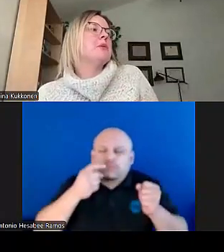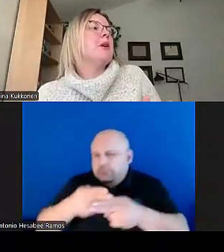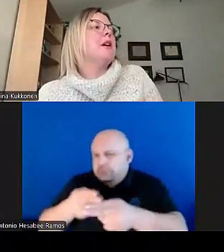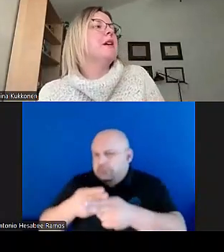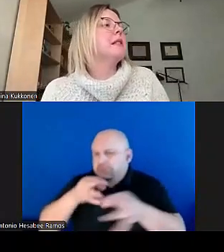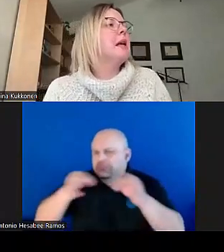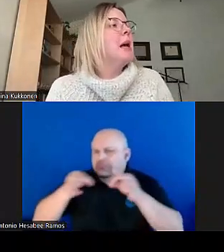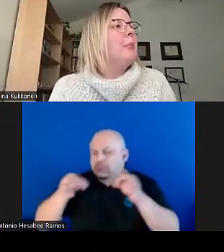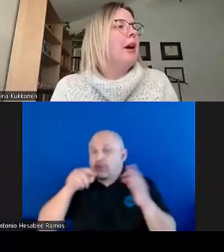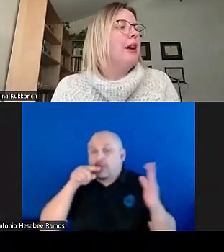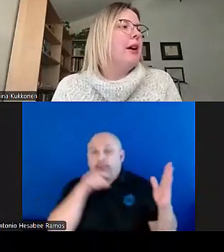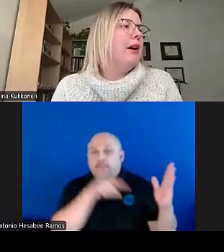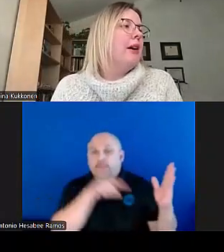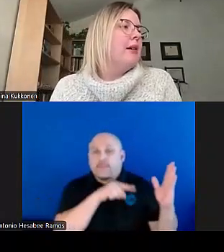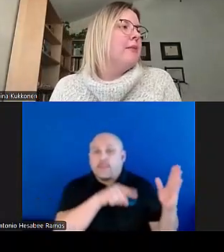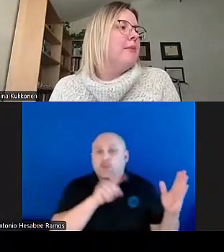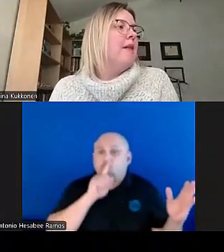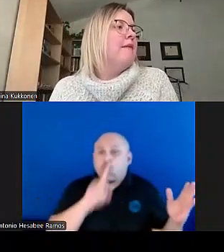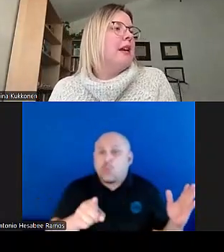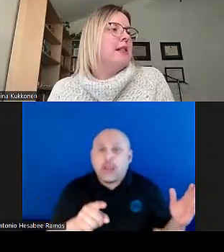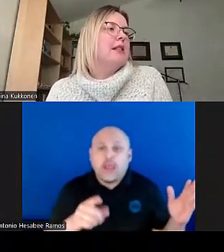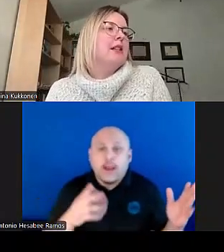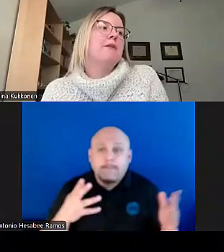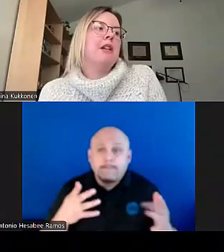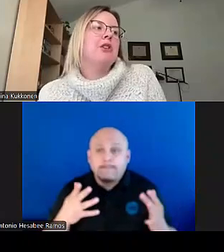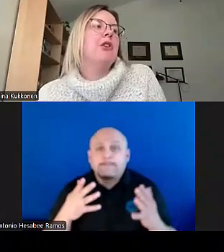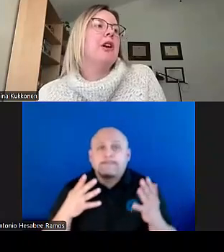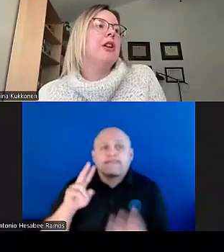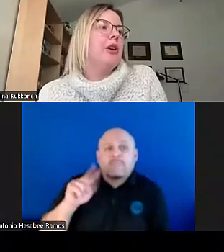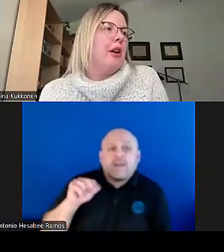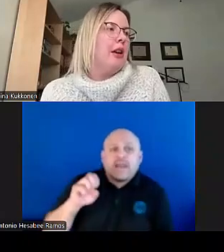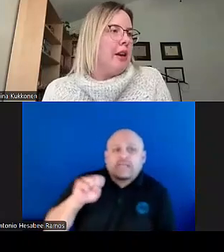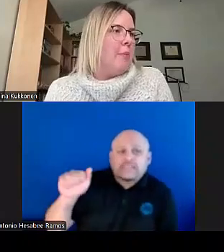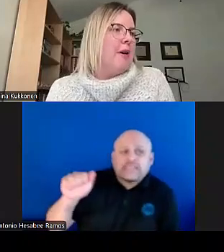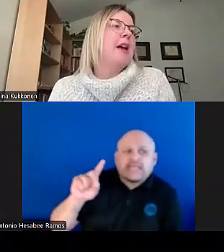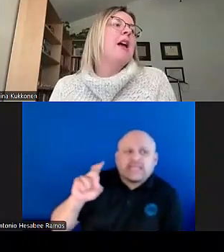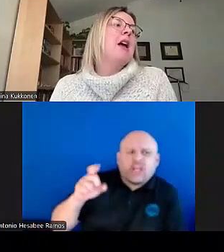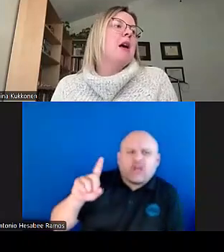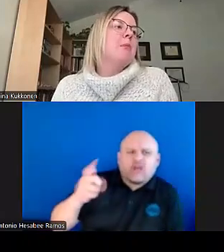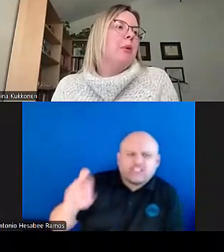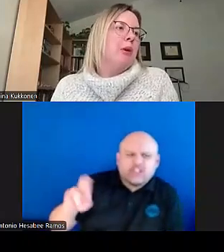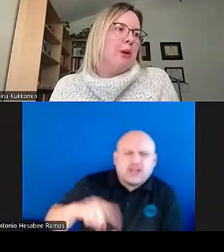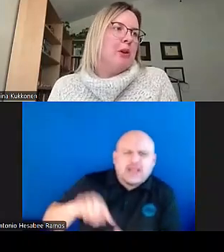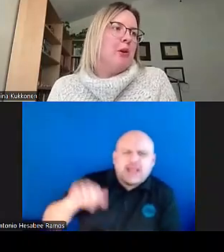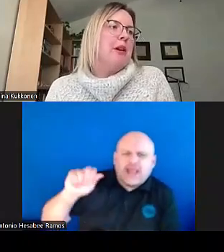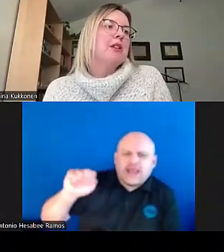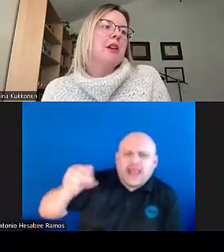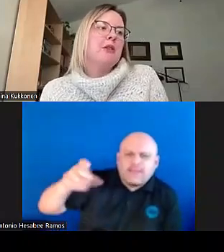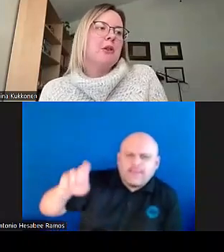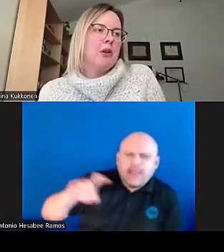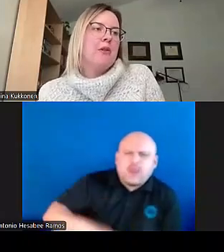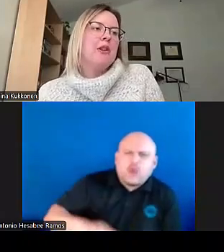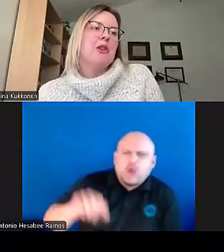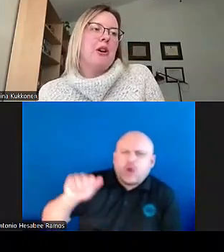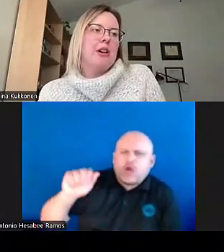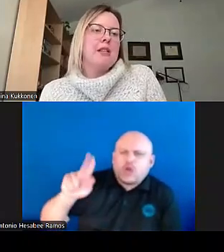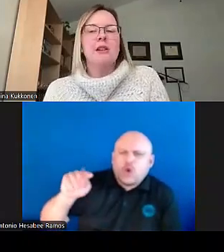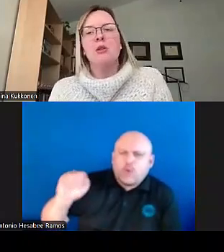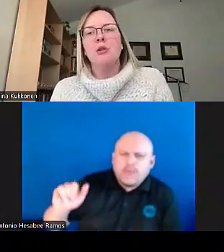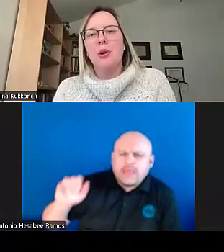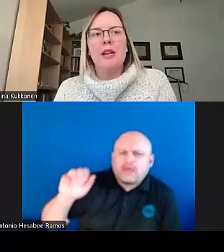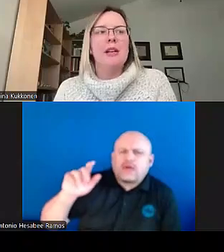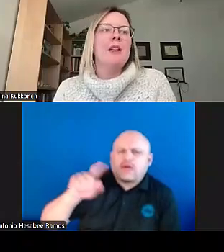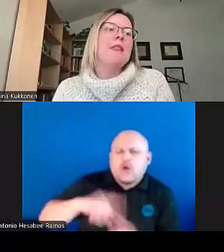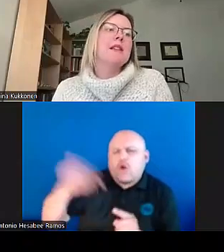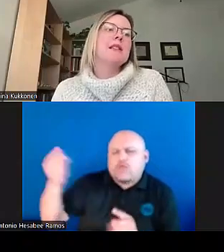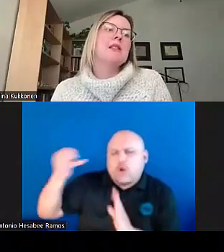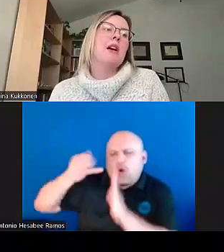this was by Vanessa Dion Fletcher, a Lenape and Potawatomi neurodivergent artist who created this